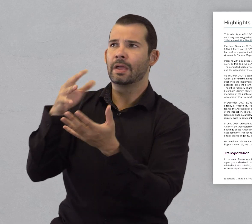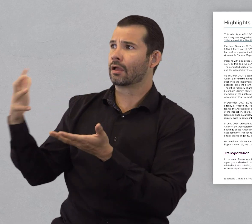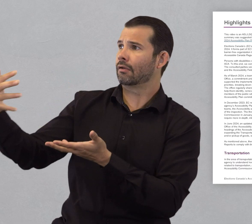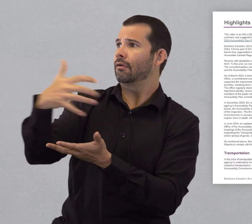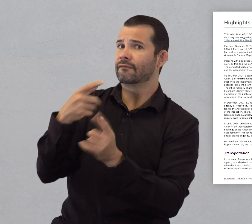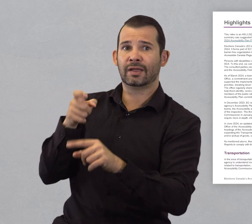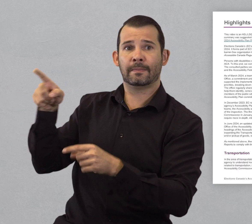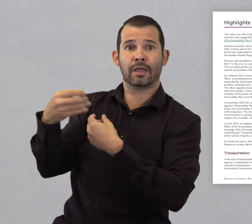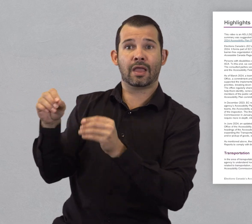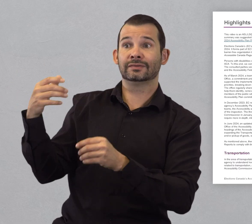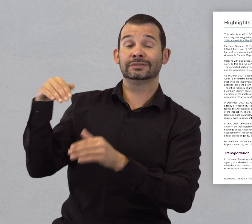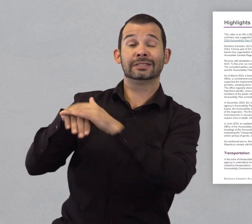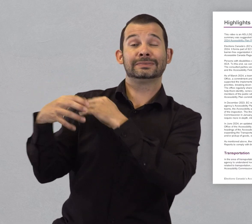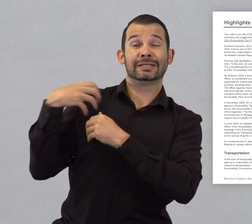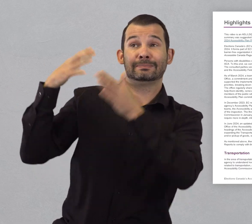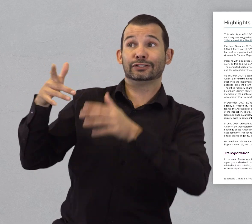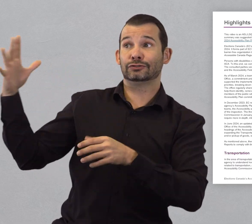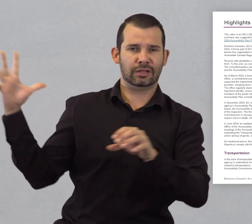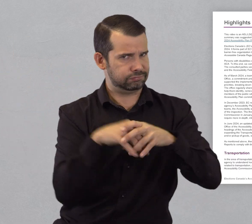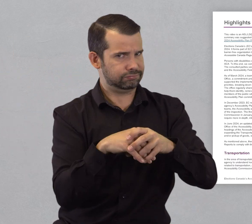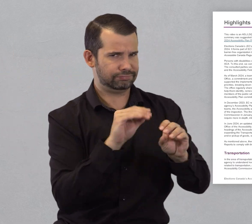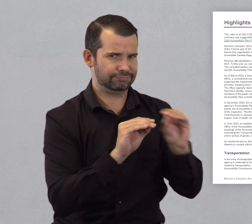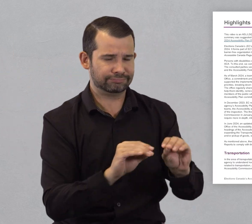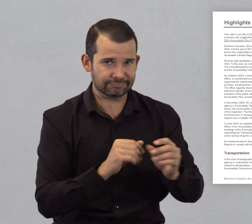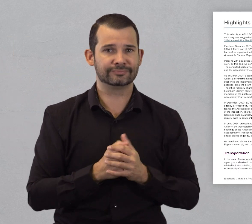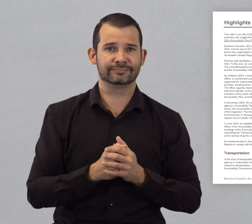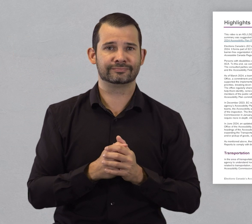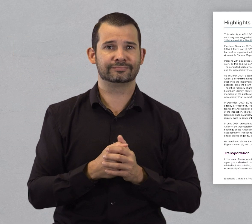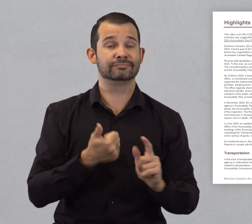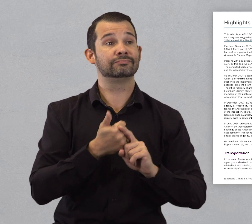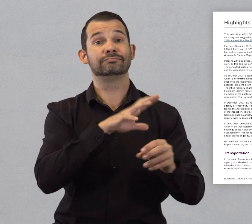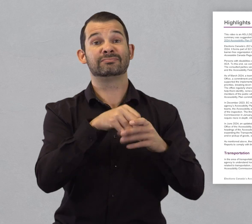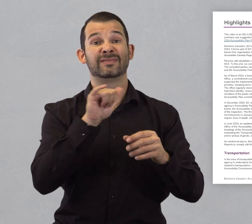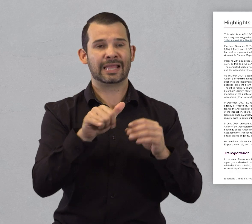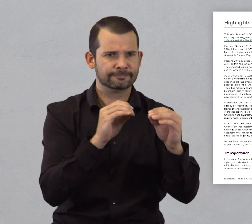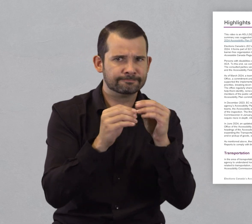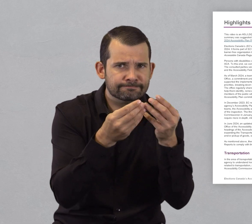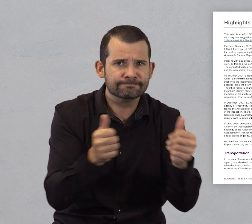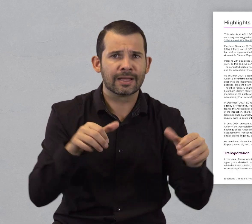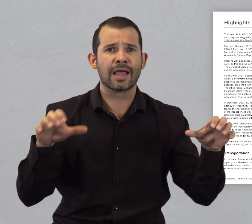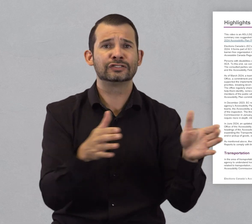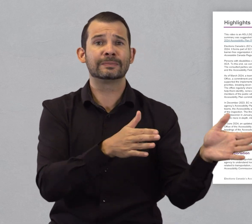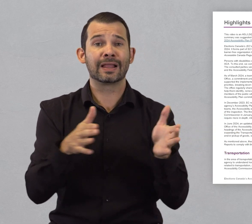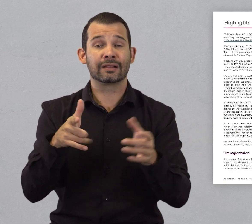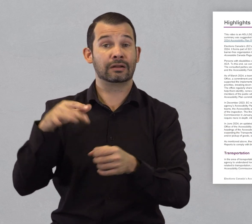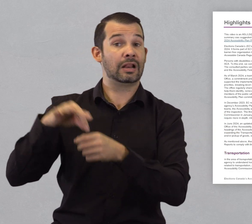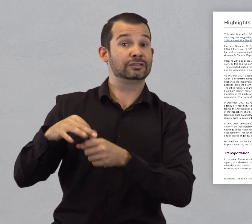by the Office of the Accessibility Commissioner. In its corrective action plan, EC committed to